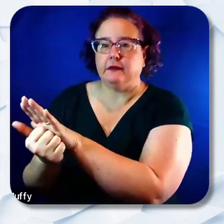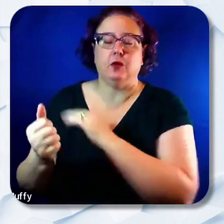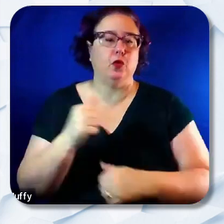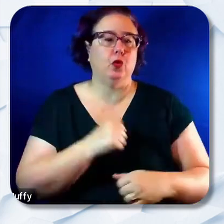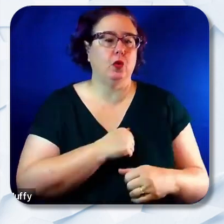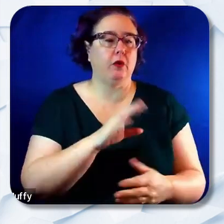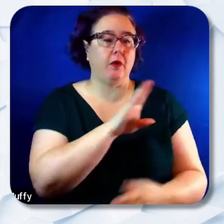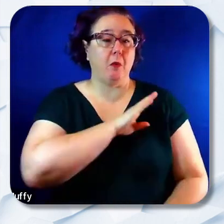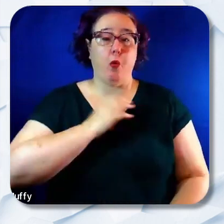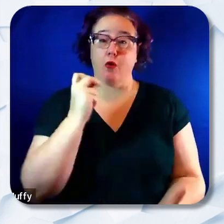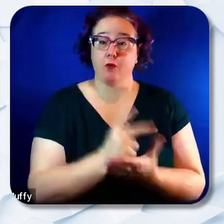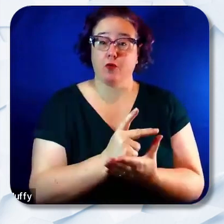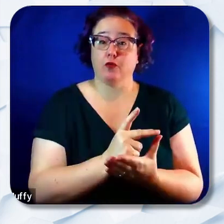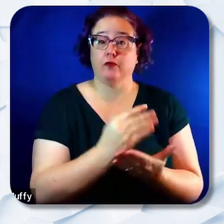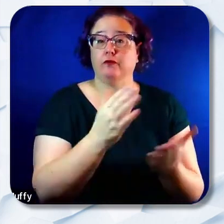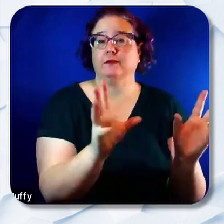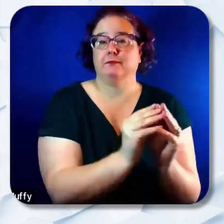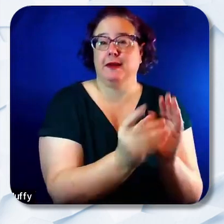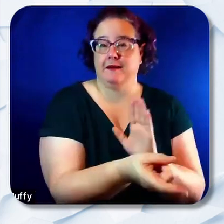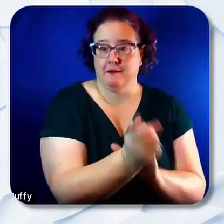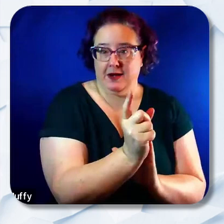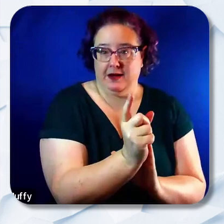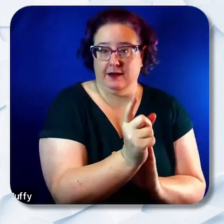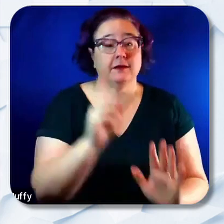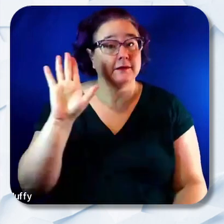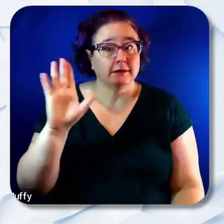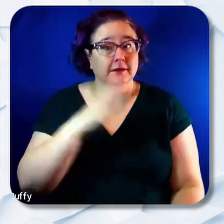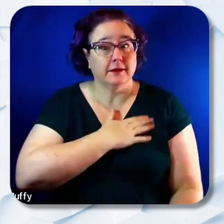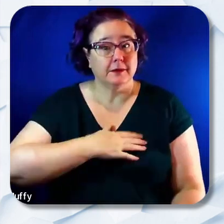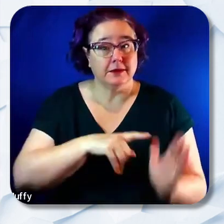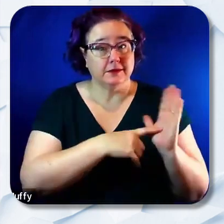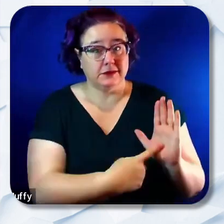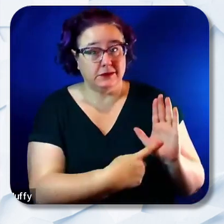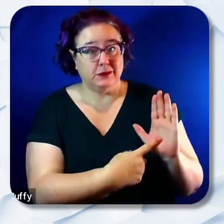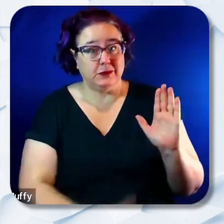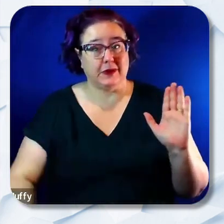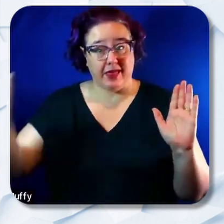Please note that the agendas and the Minutes must show that the Presentation and the adoption